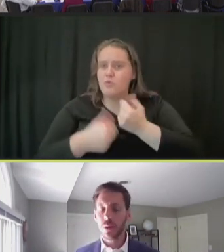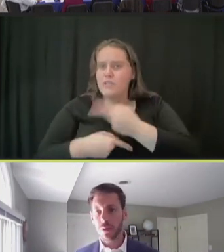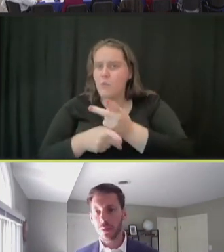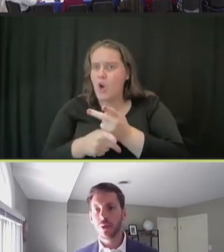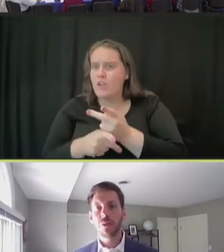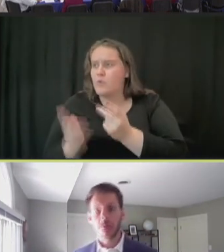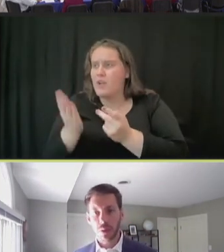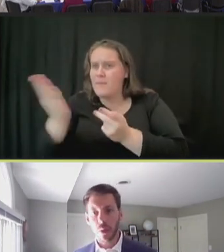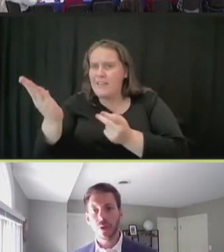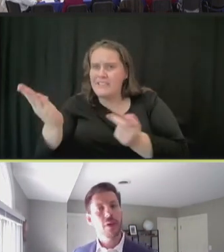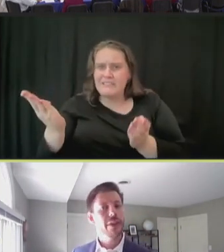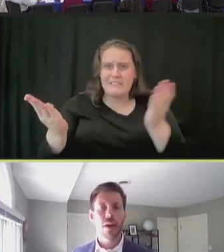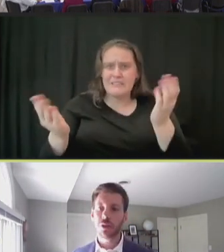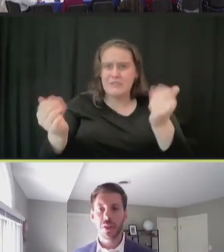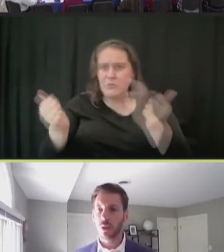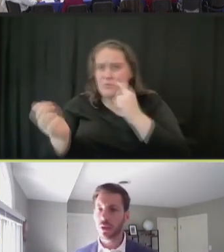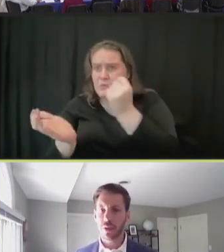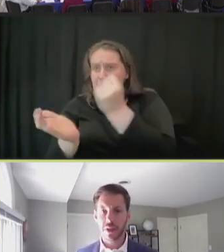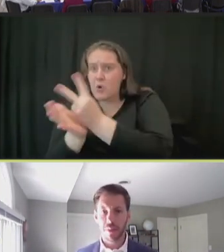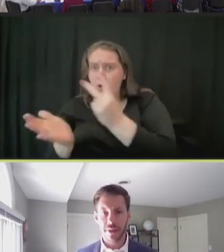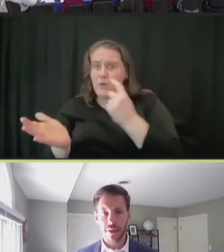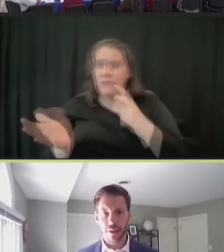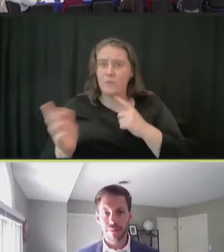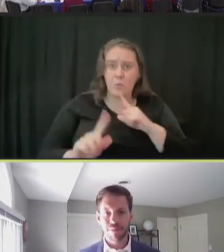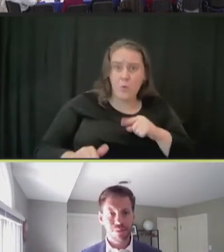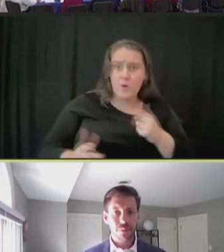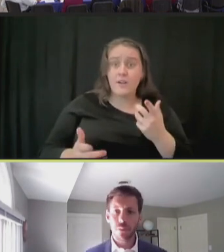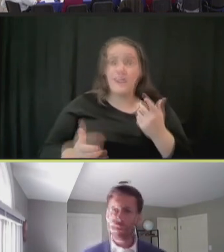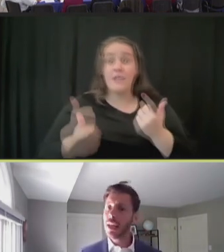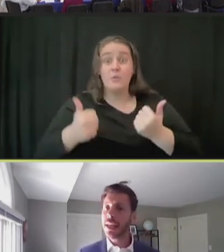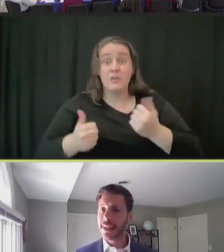which was approved, which was ordered, and then ultimately, which was administered.